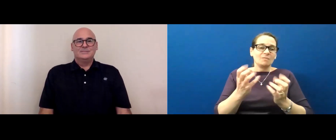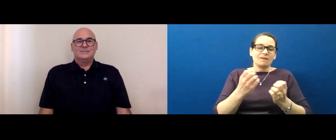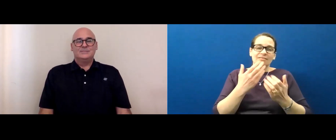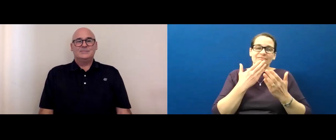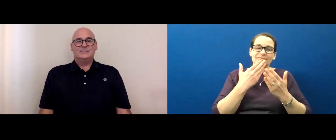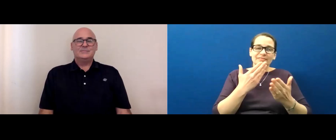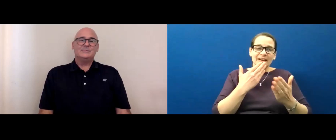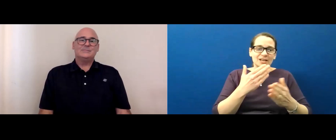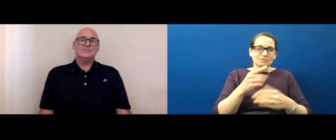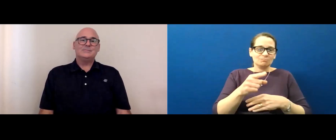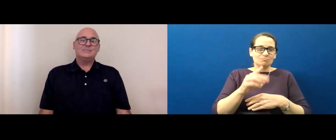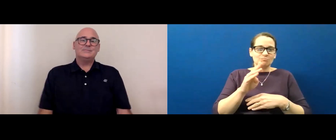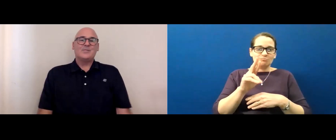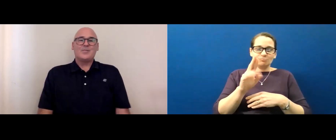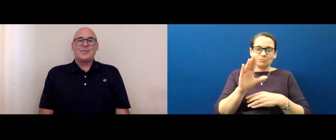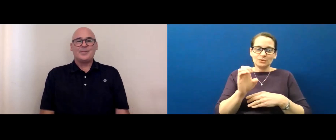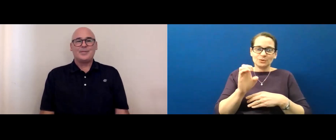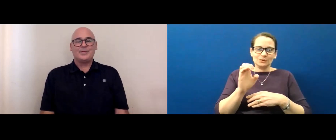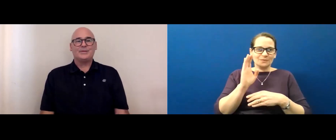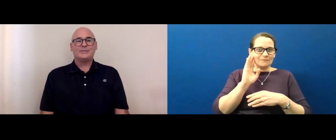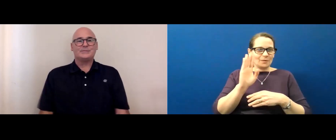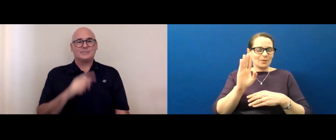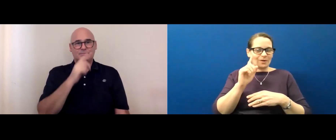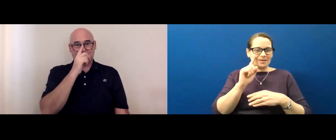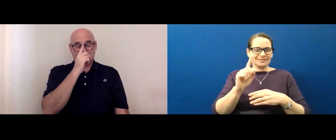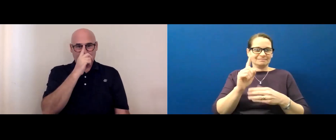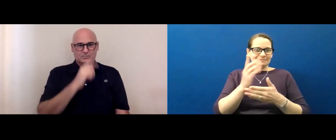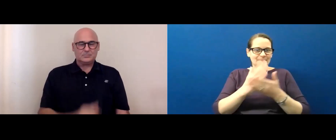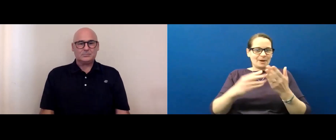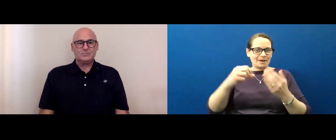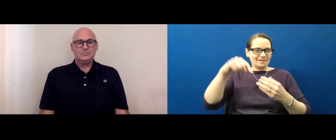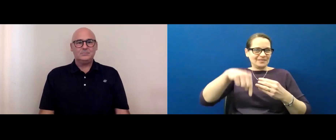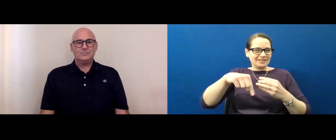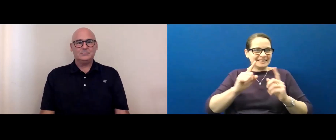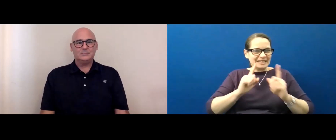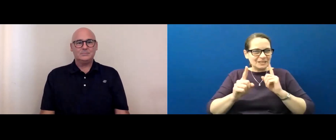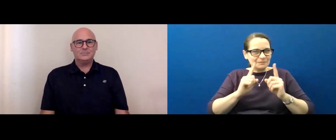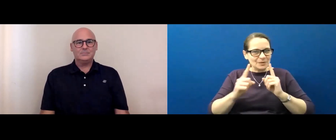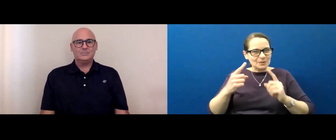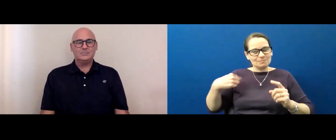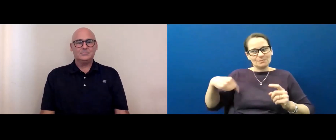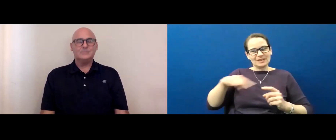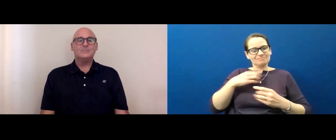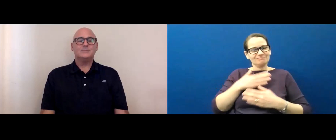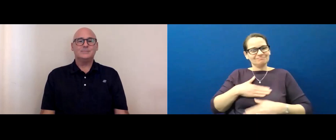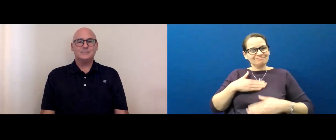really I just want to thank you Bruce for being part of this interview we